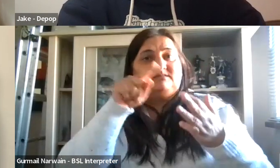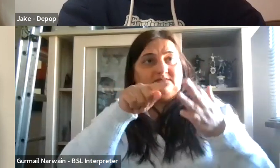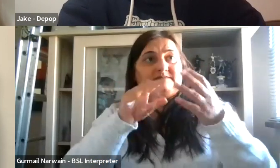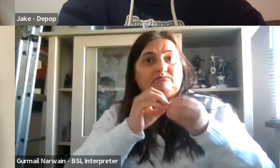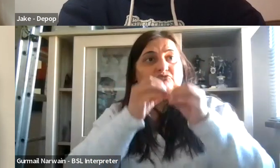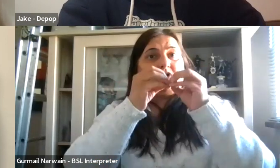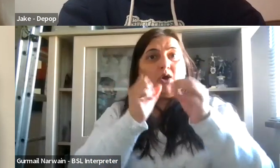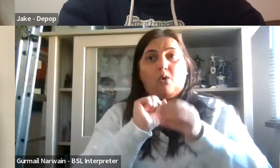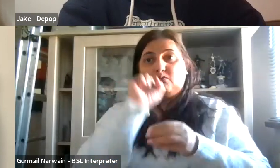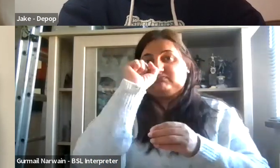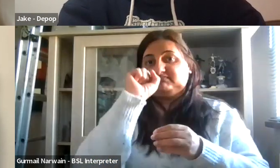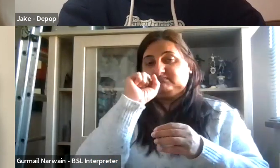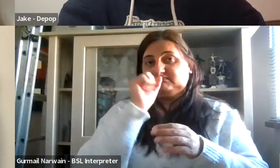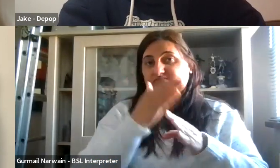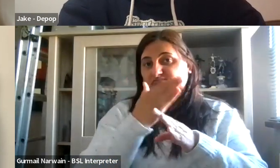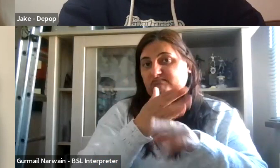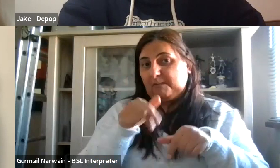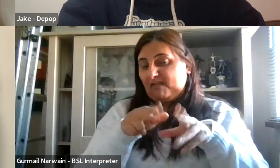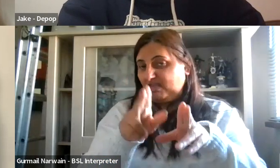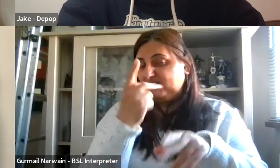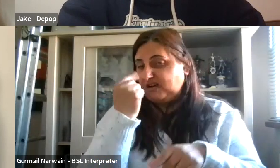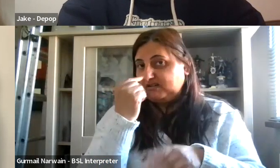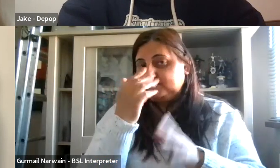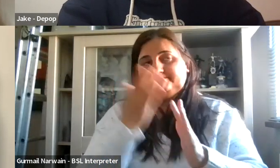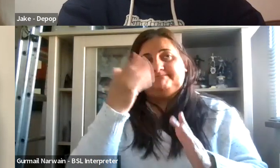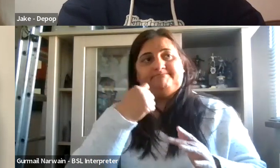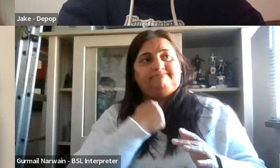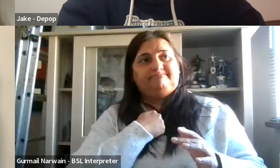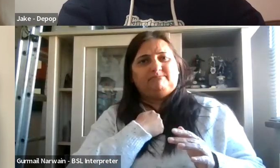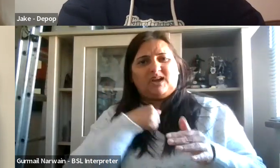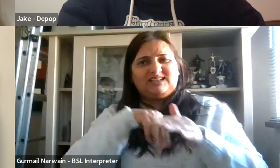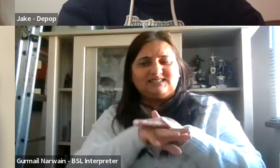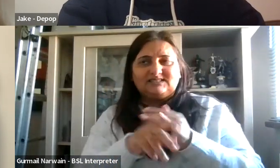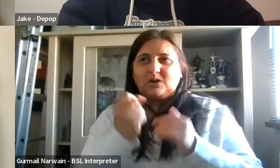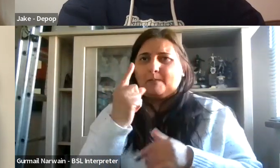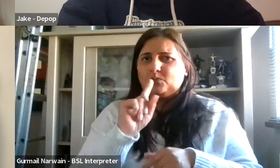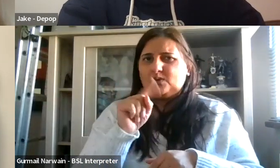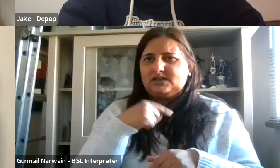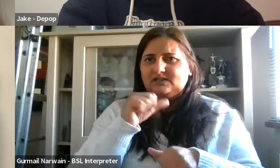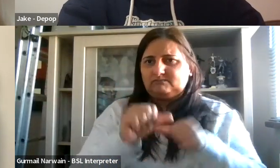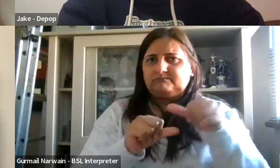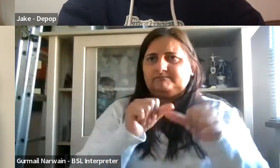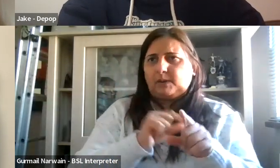So again, you can create a bit of a your own career path and identify what's my way and opportunity to progress. You can create a bit of your own career path and identified what is my